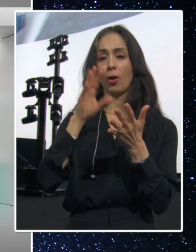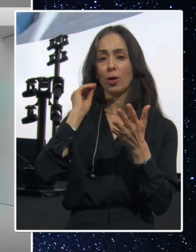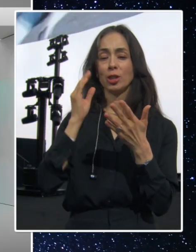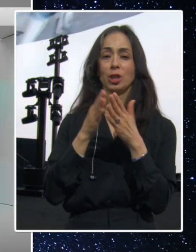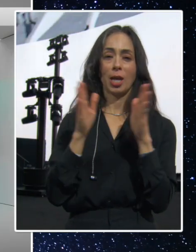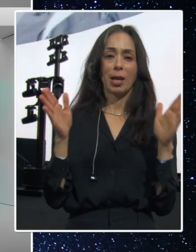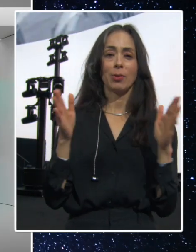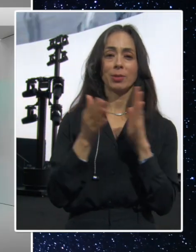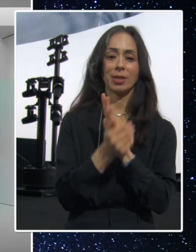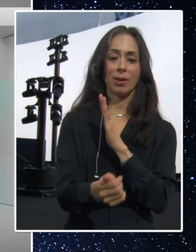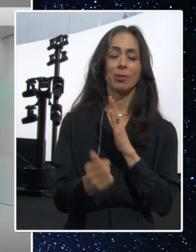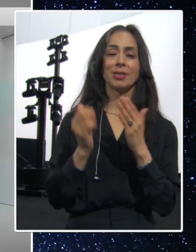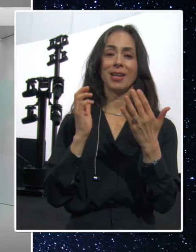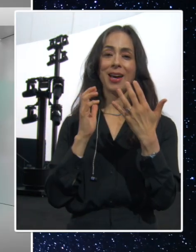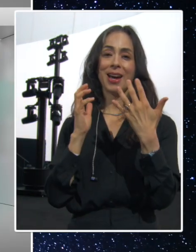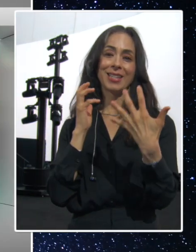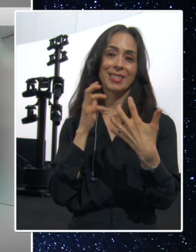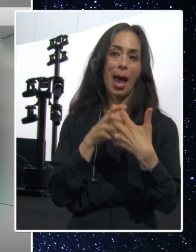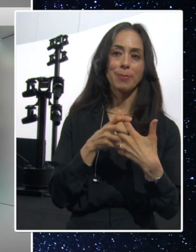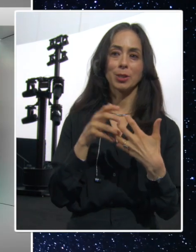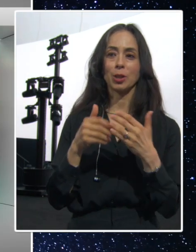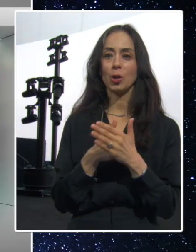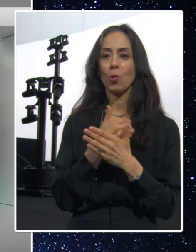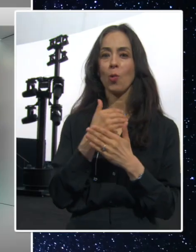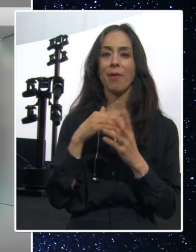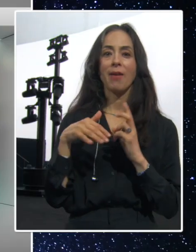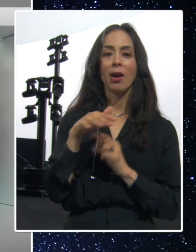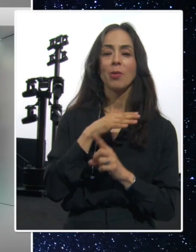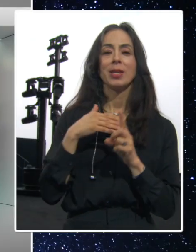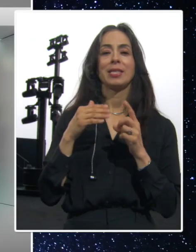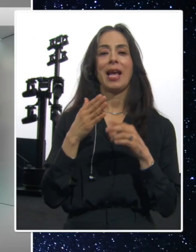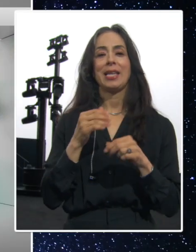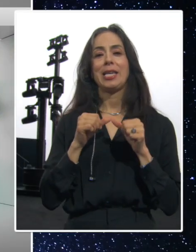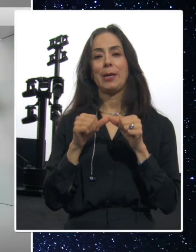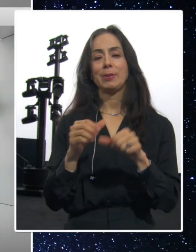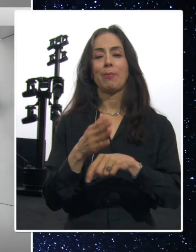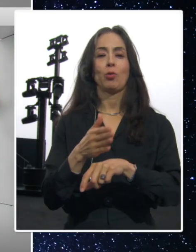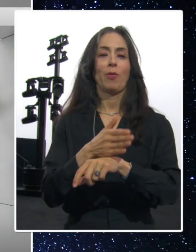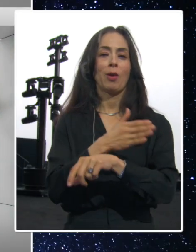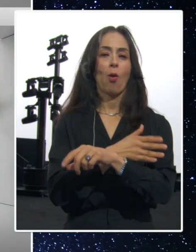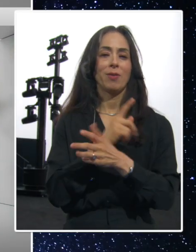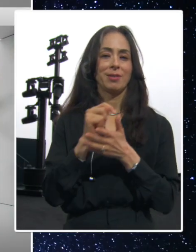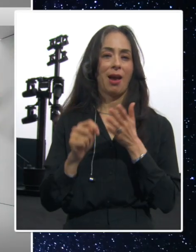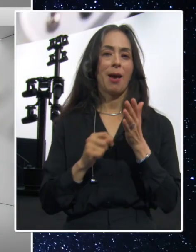adapts to new environments, and keeps improving over time. This is ambitious.